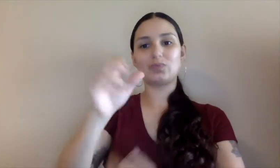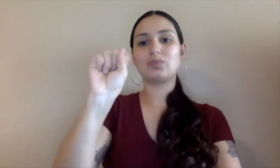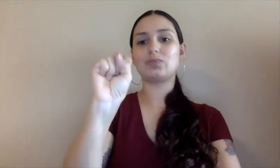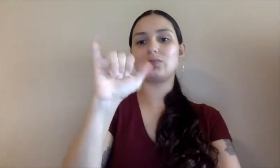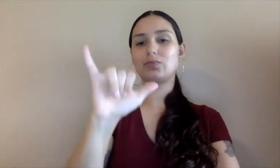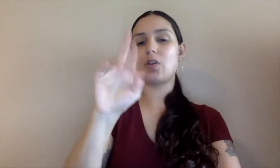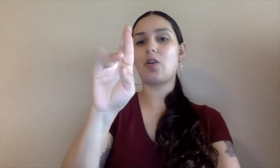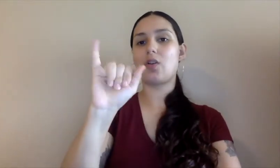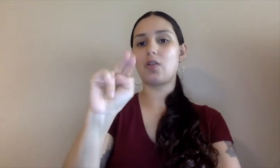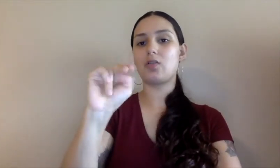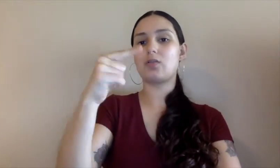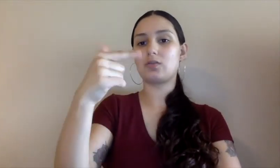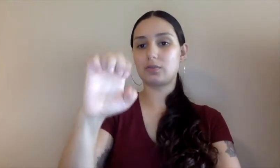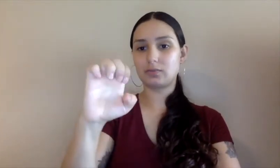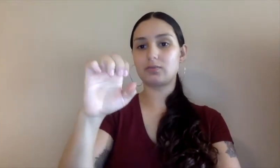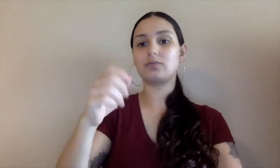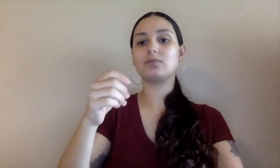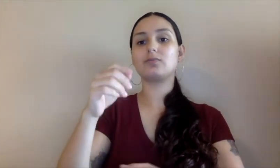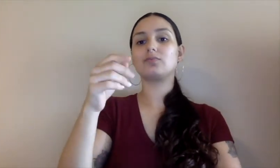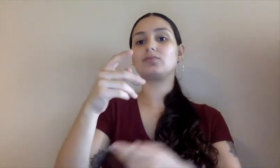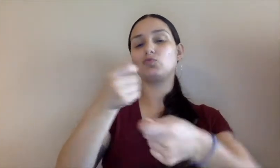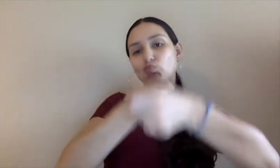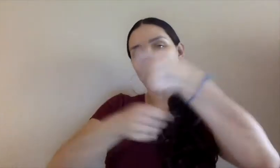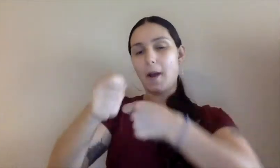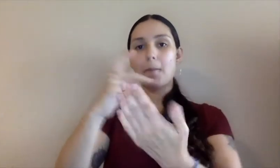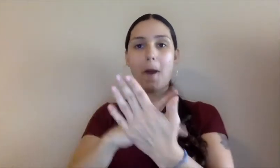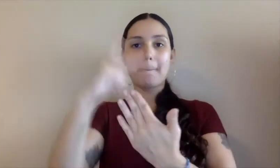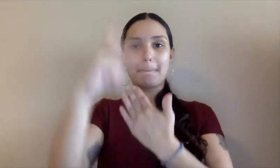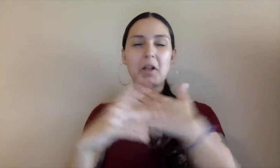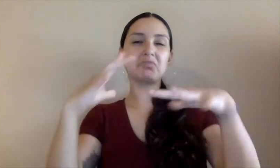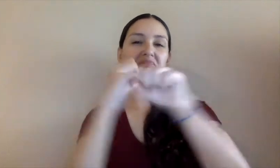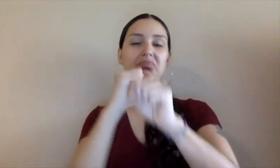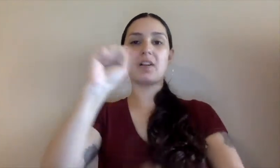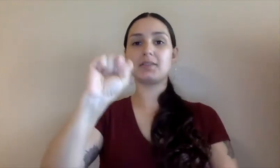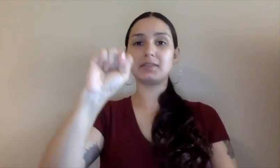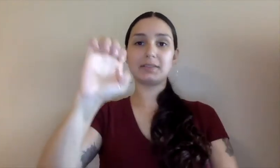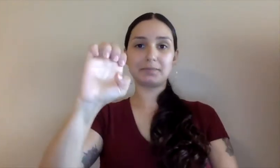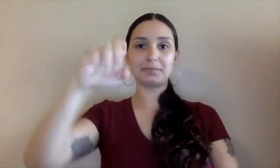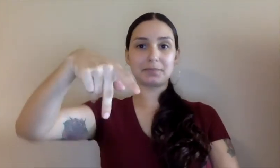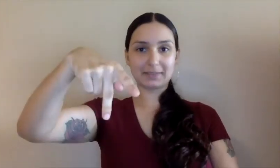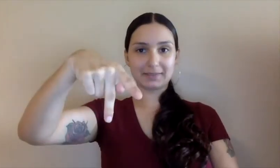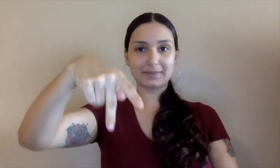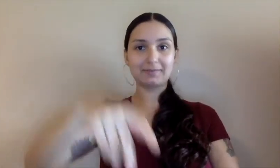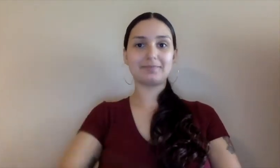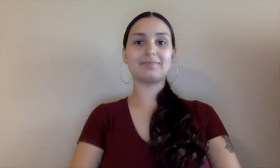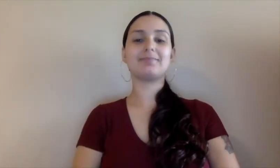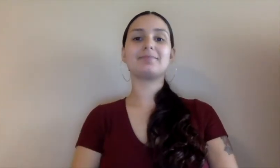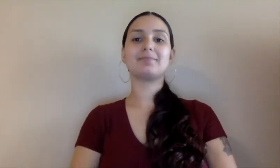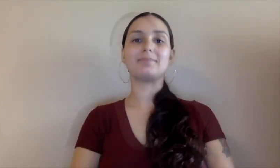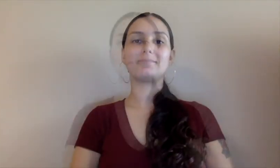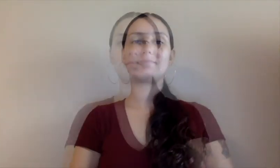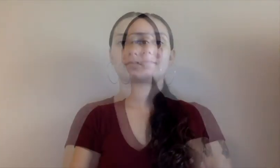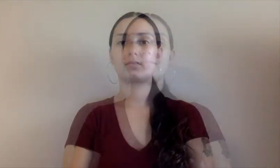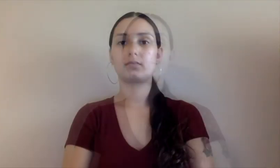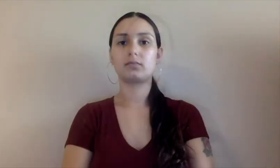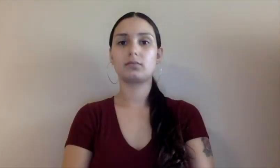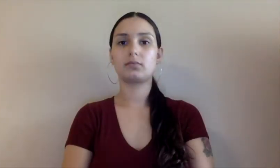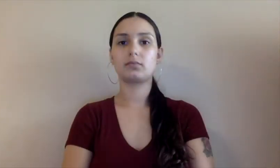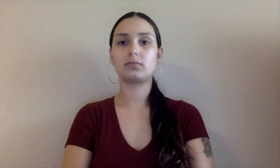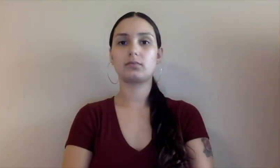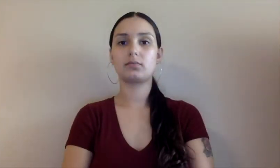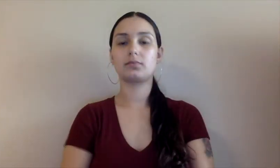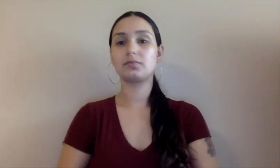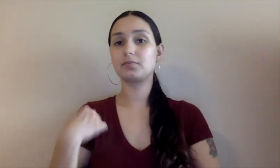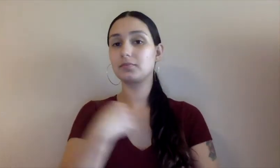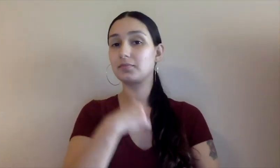syringe exchange programs (SEPs).